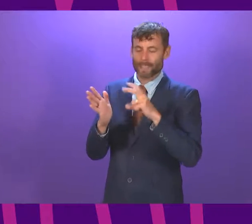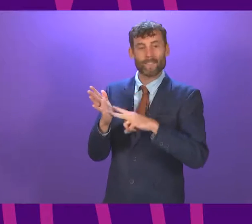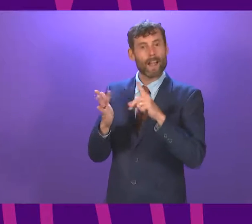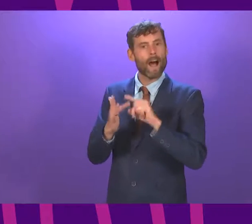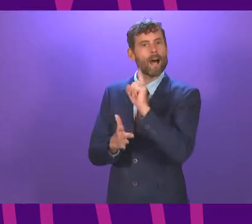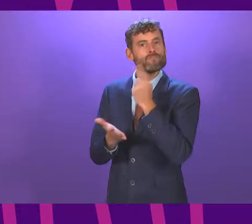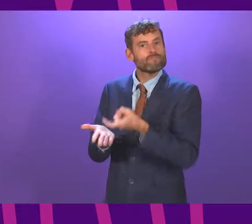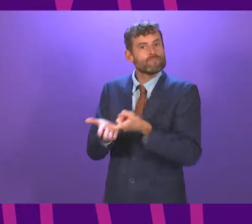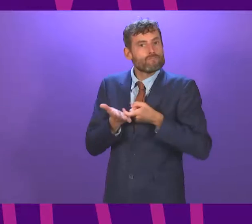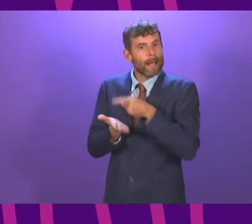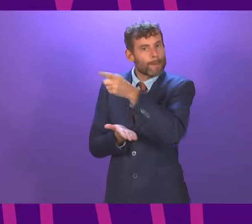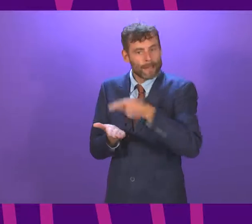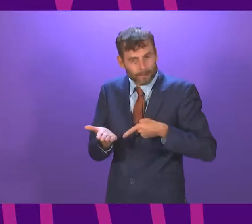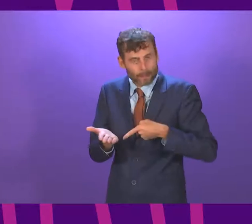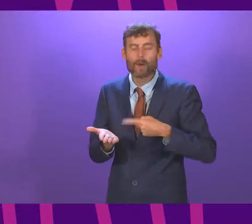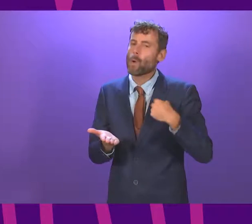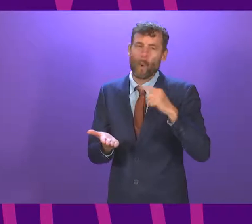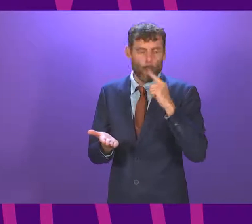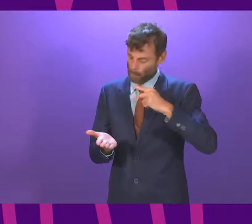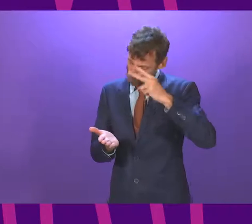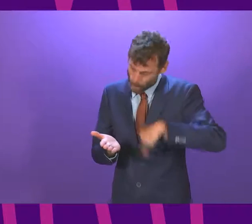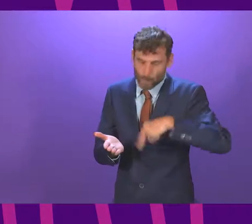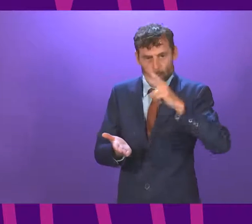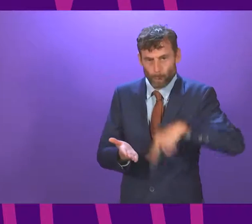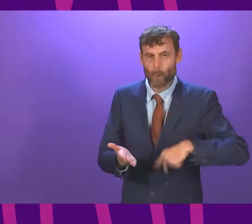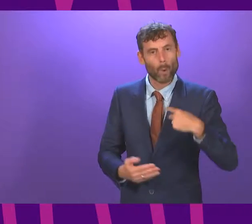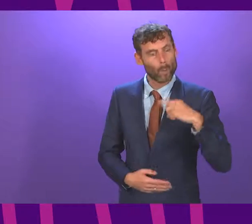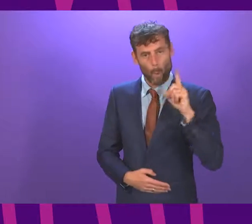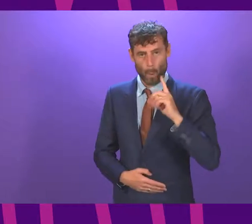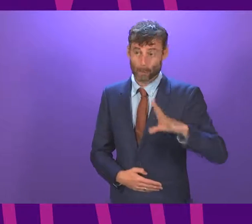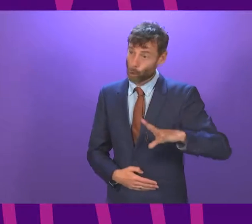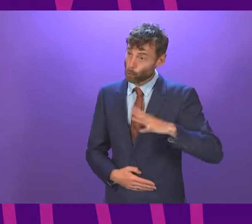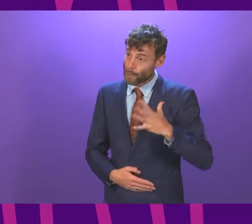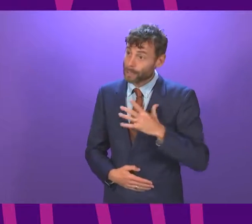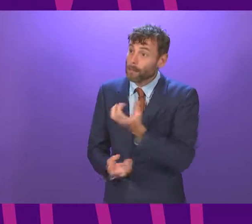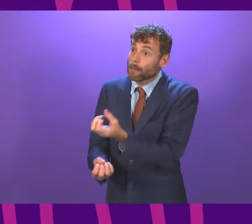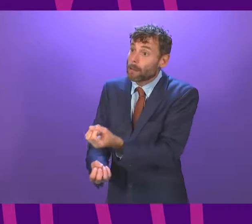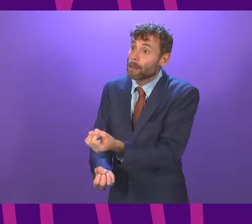as they come out. We absolutely stand ready to move very quickly if it makes any